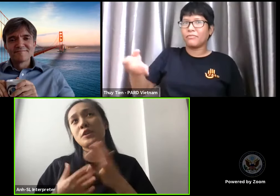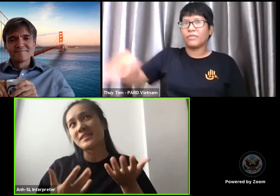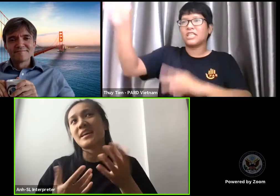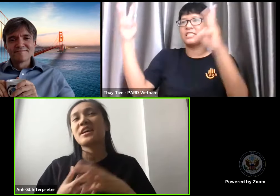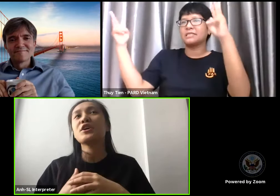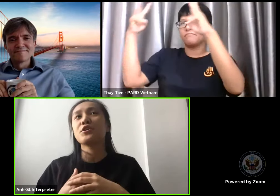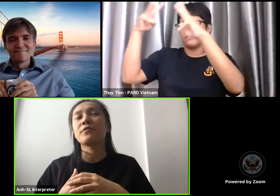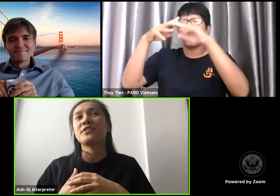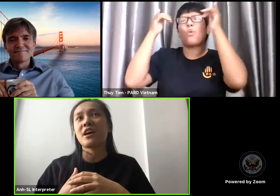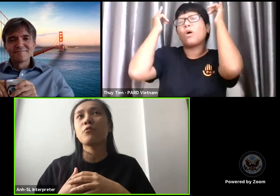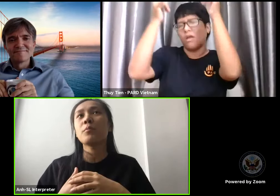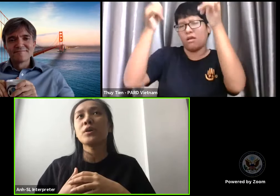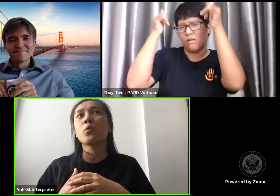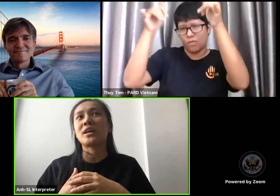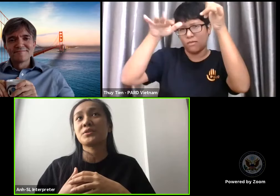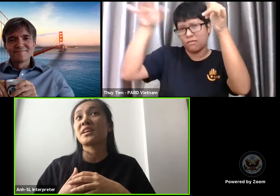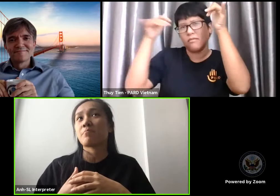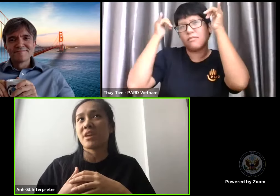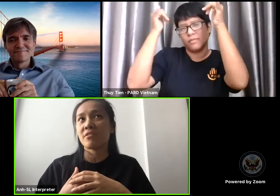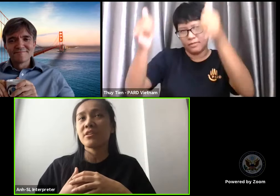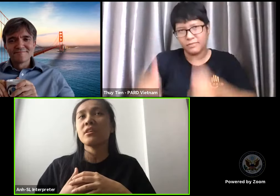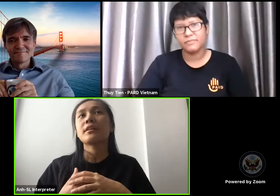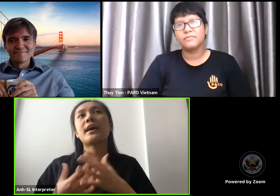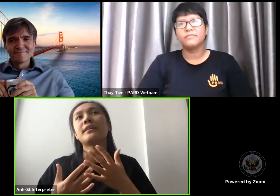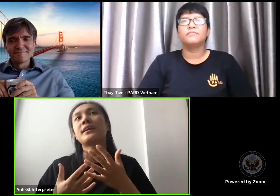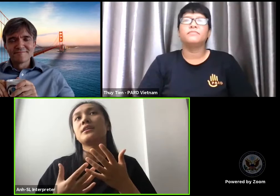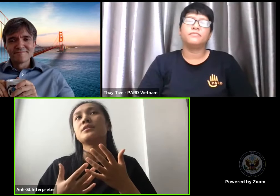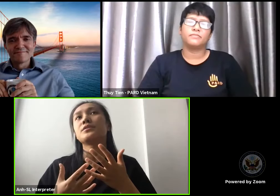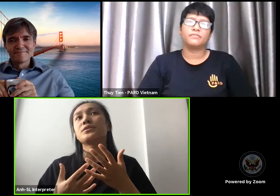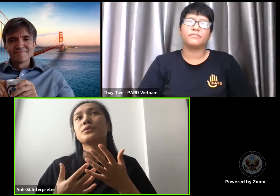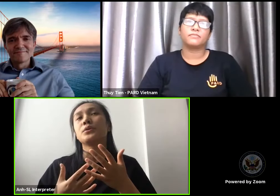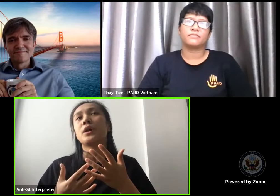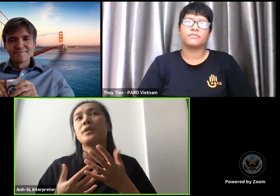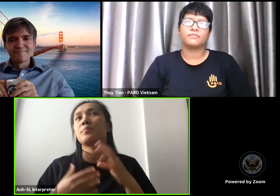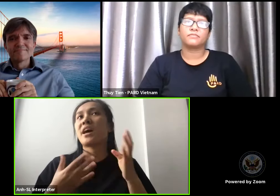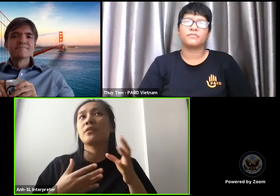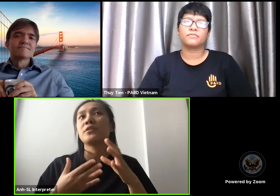Let's say if a deaf woman want to get married, then they need to depend on the